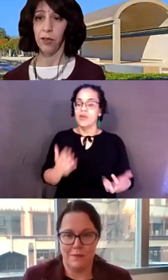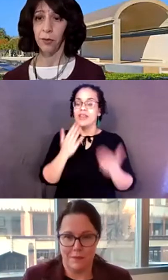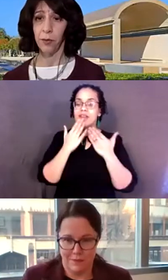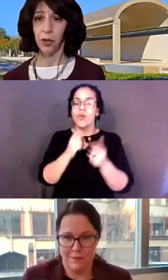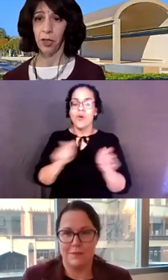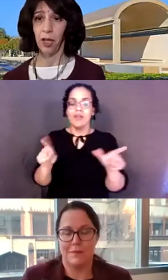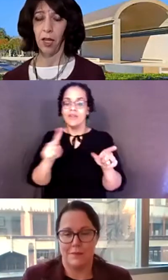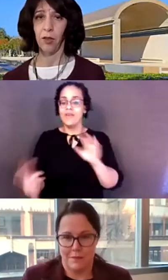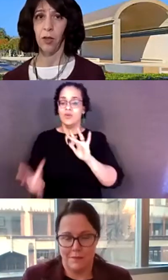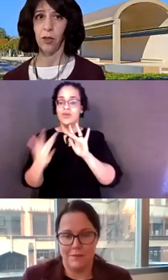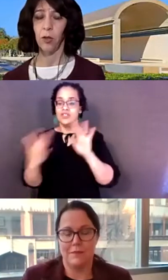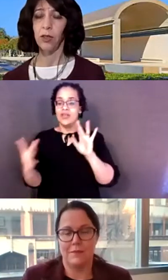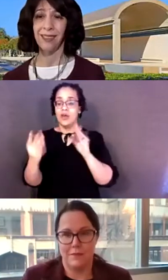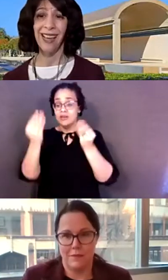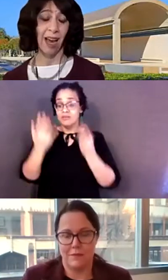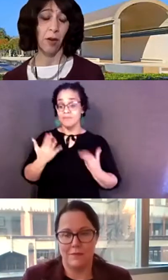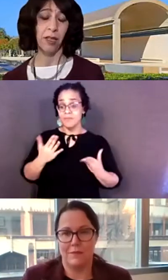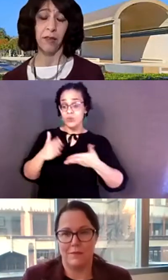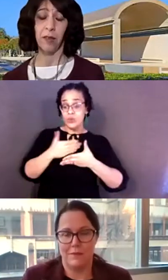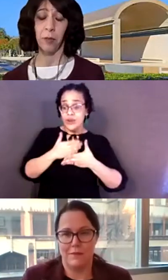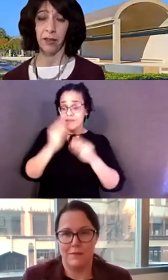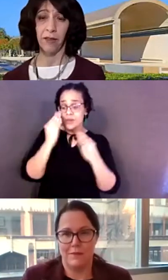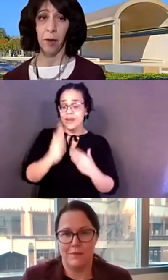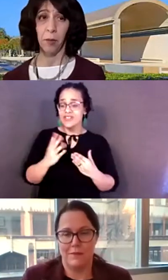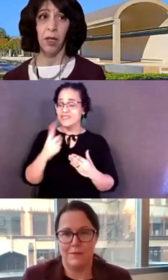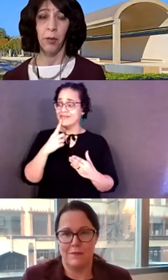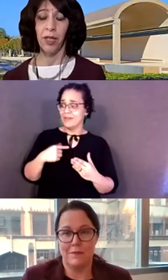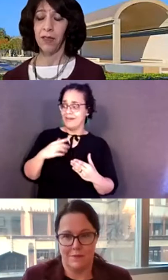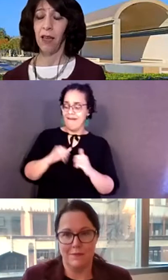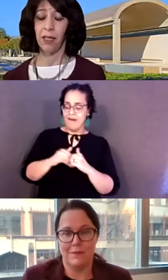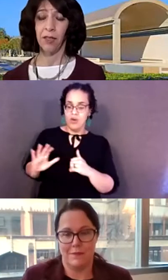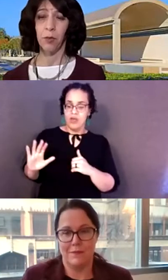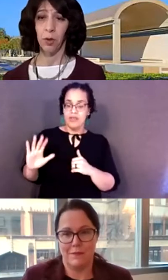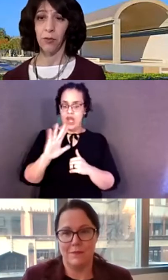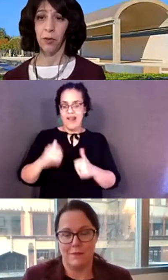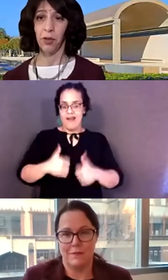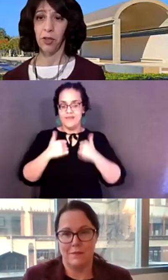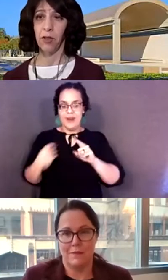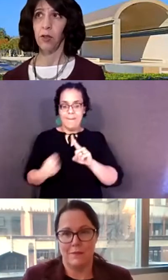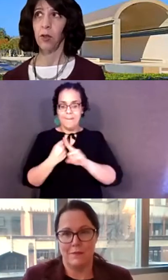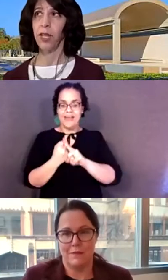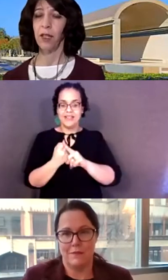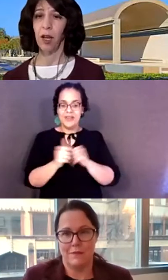information and who has told us how this has impacted them, because that gives us